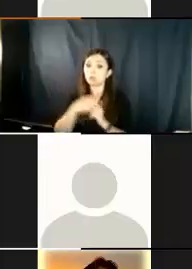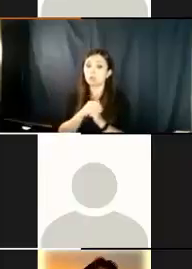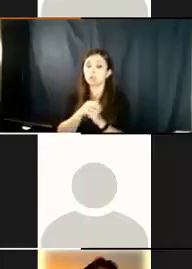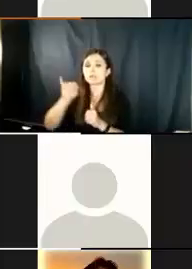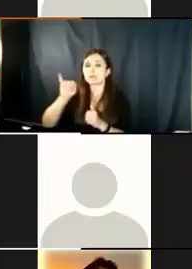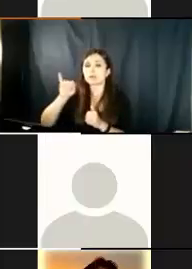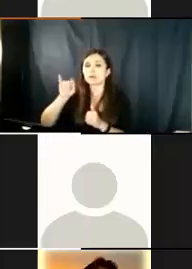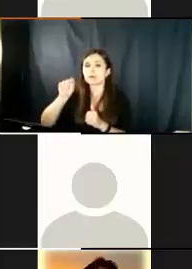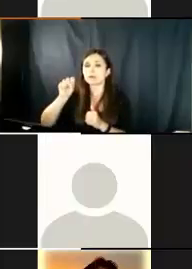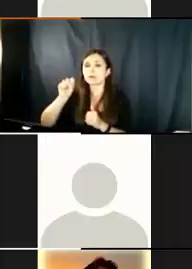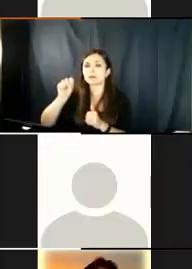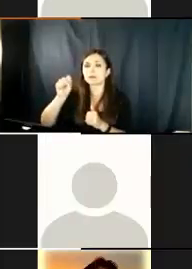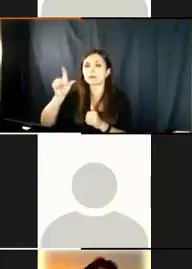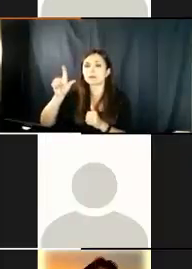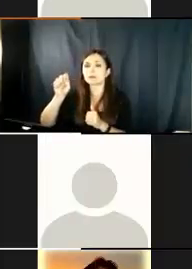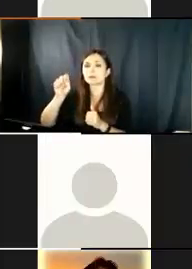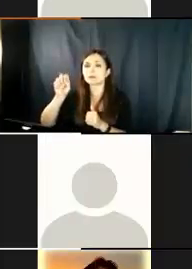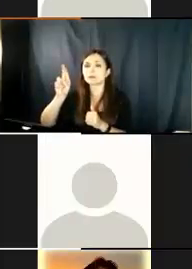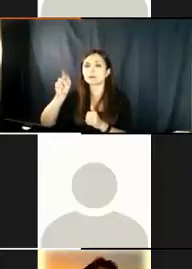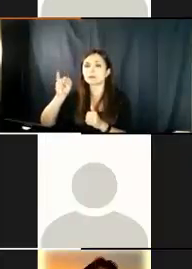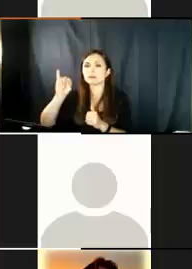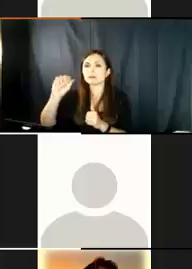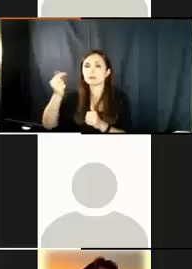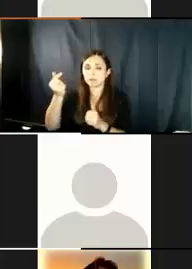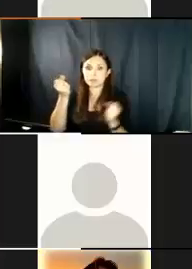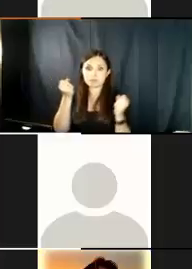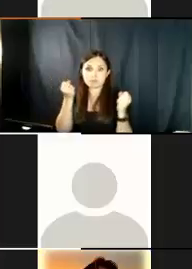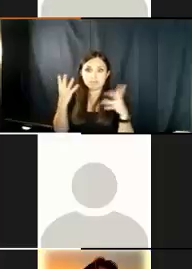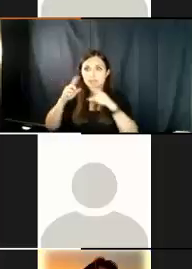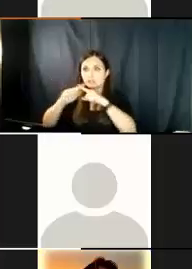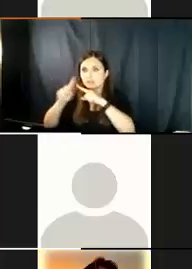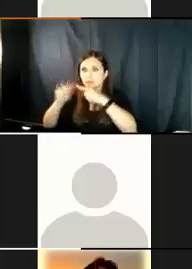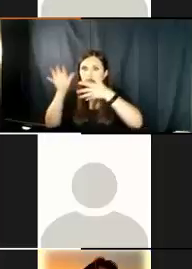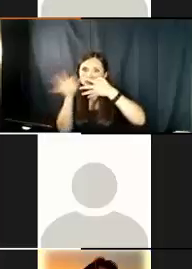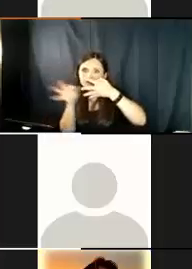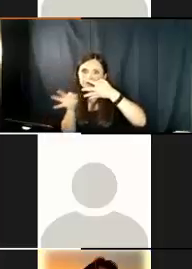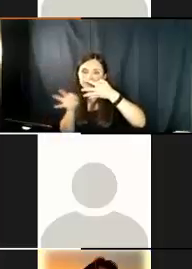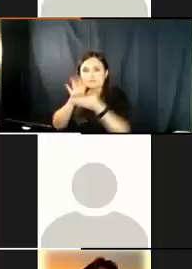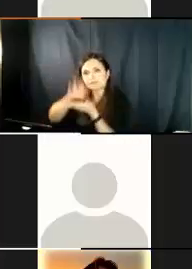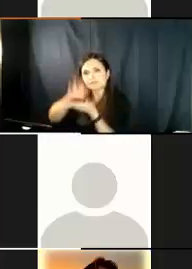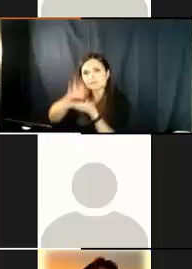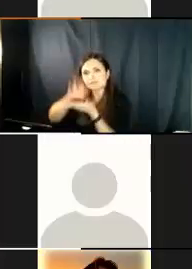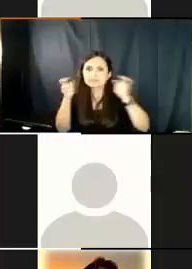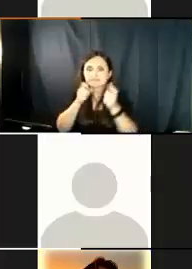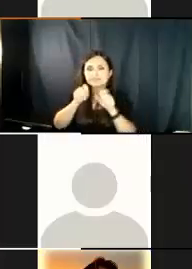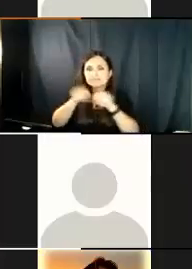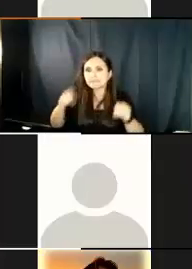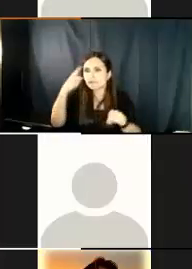So as you can see, there are a number of choices for learning management systems for schools,